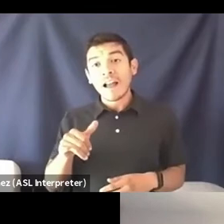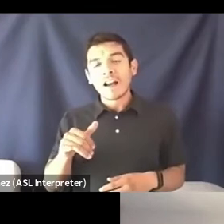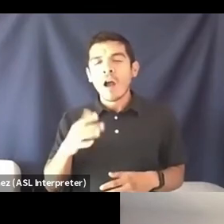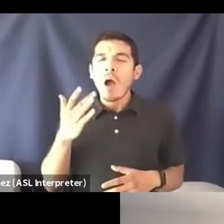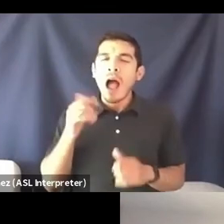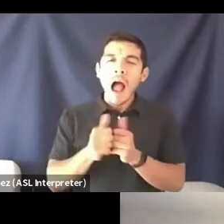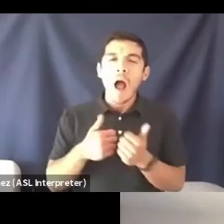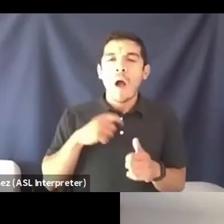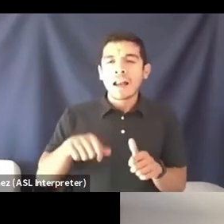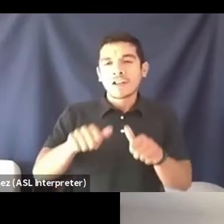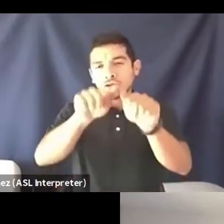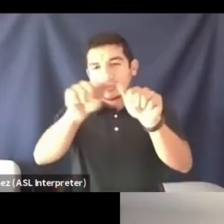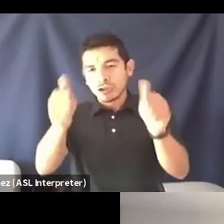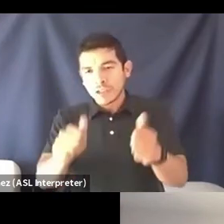So like Jenny was saying,